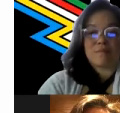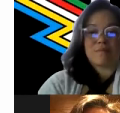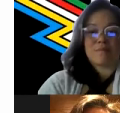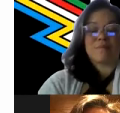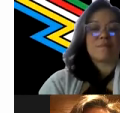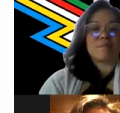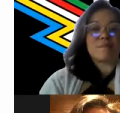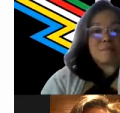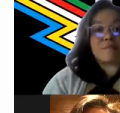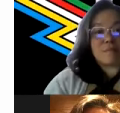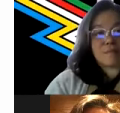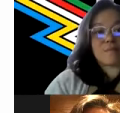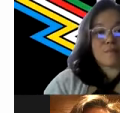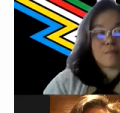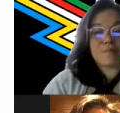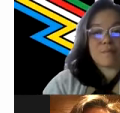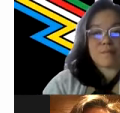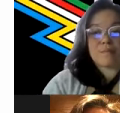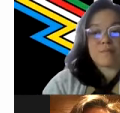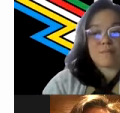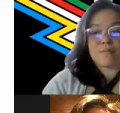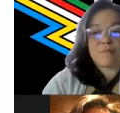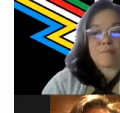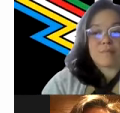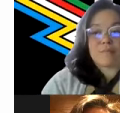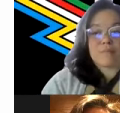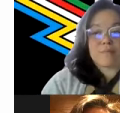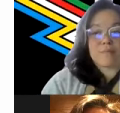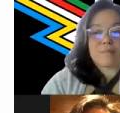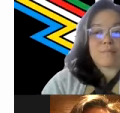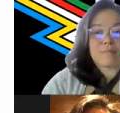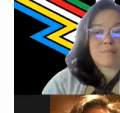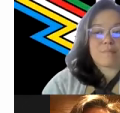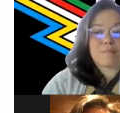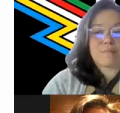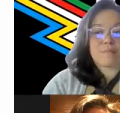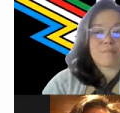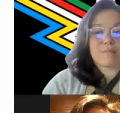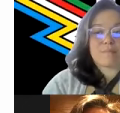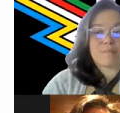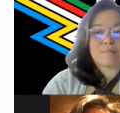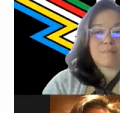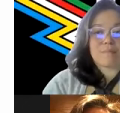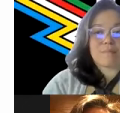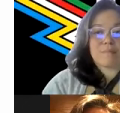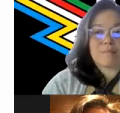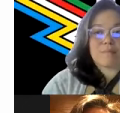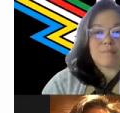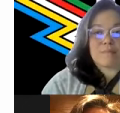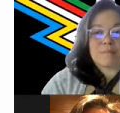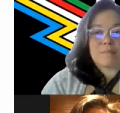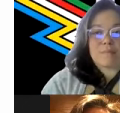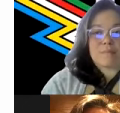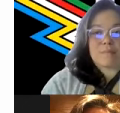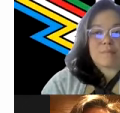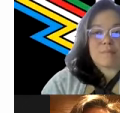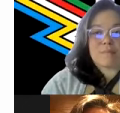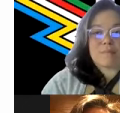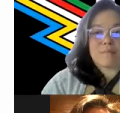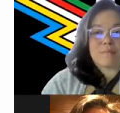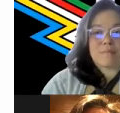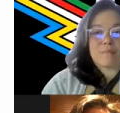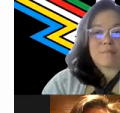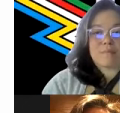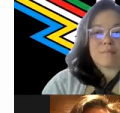and, um, try to carry what's positive forward into how we are sort of reshaping our relationship